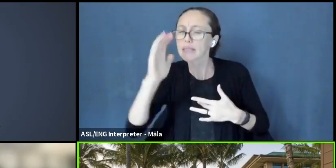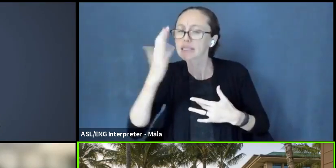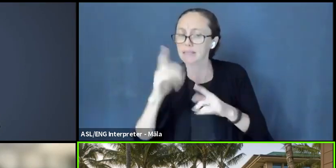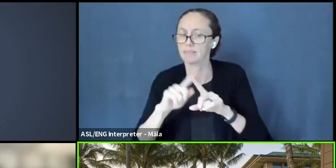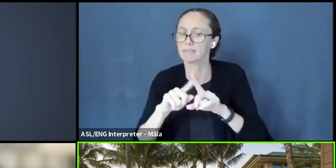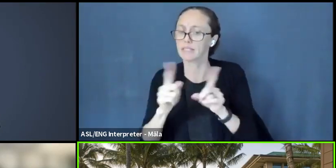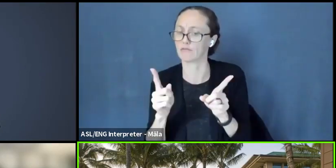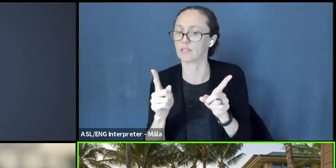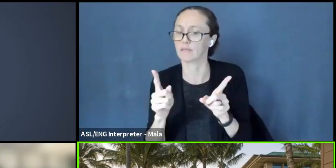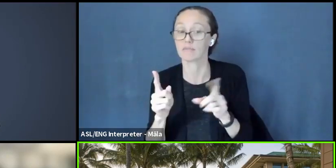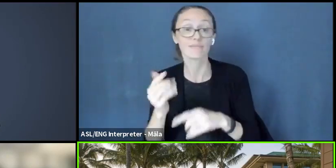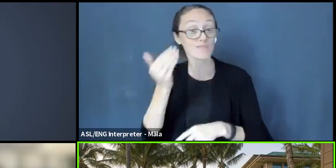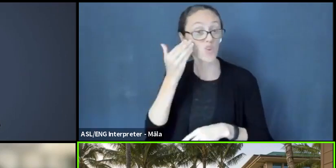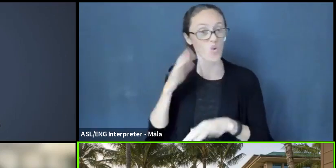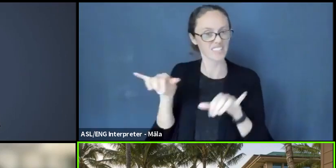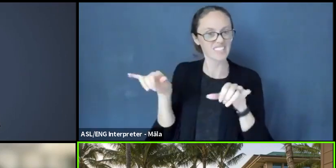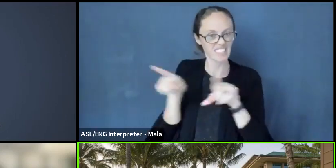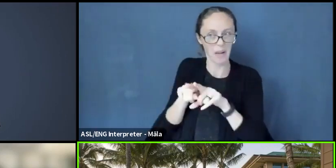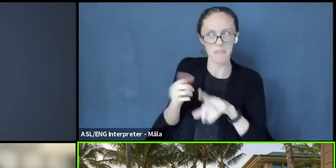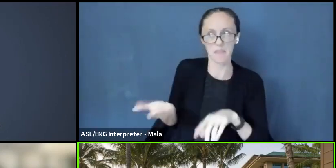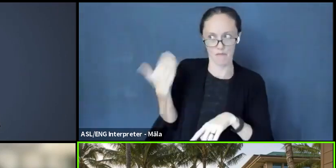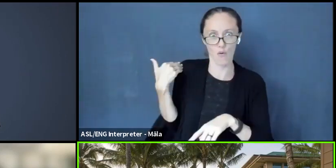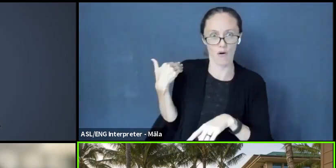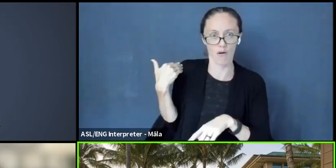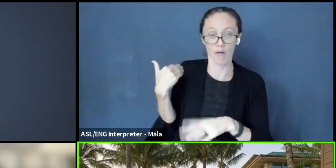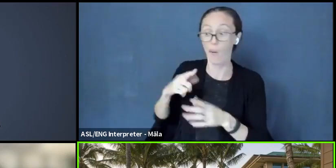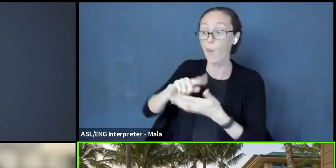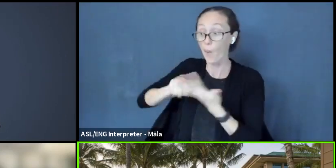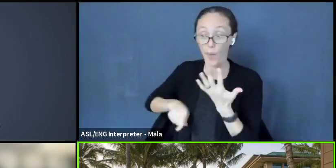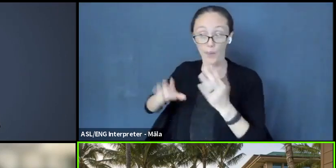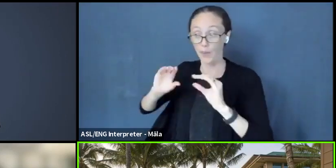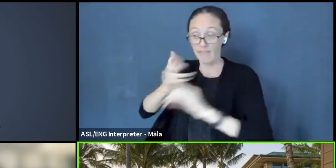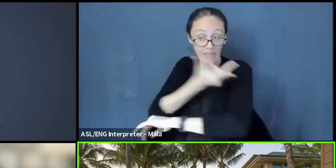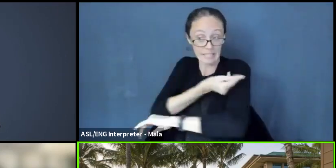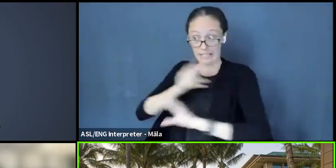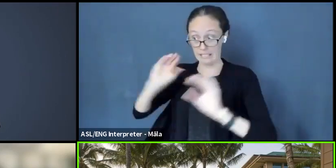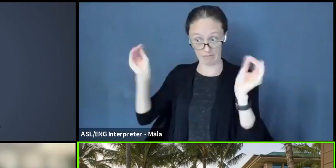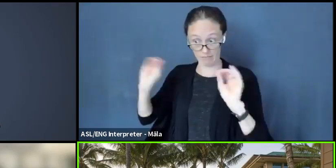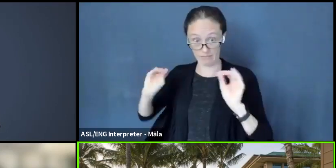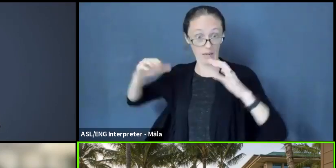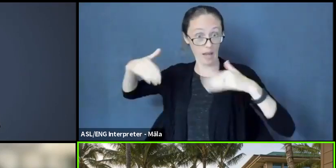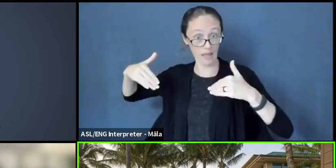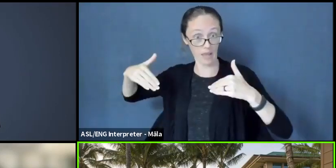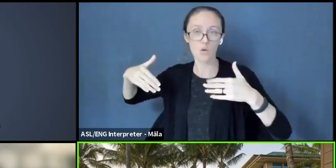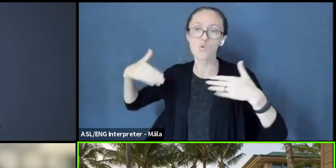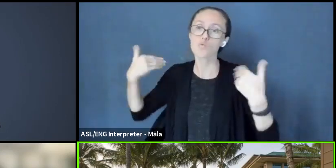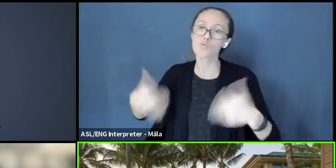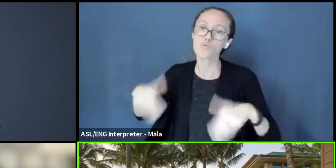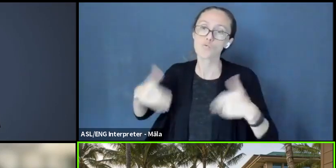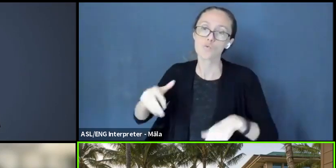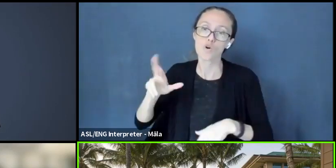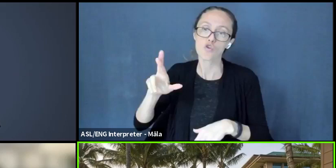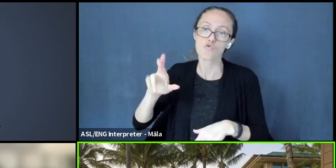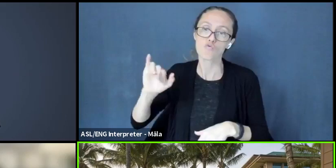Just like before, all of those people, if they're unvaccinated, high risk for being